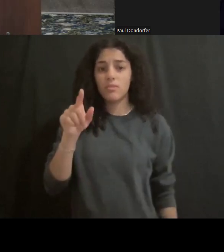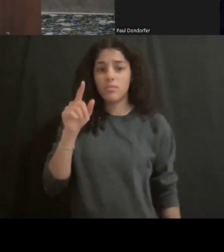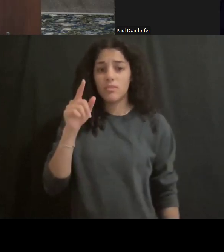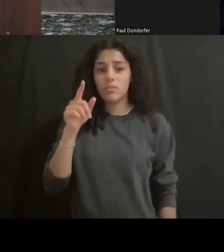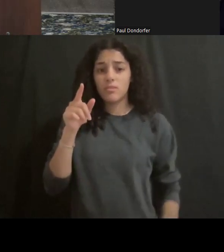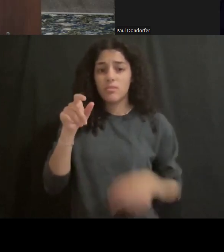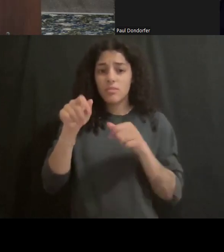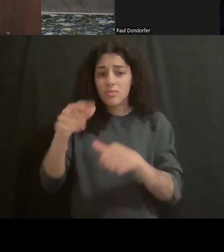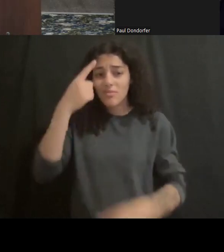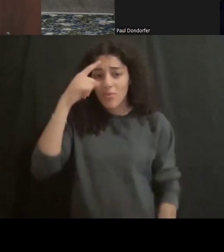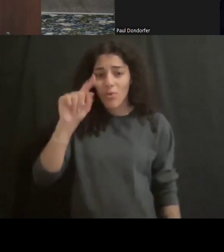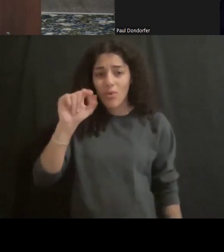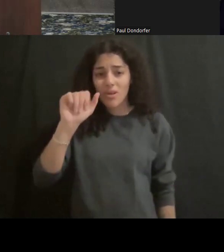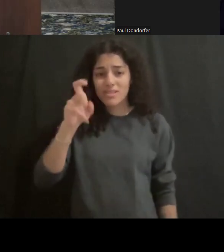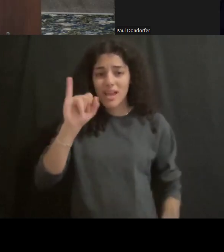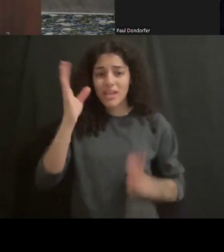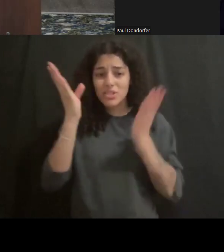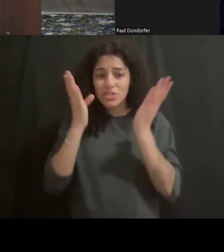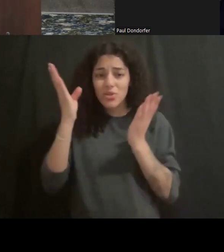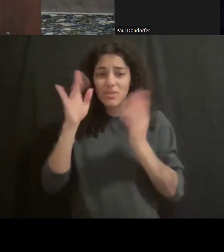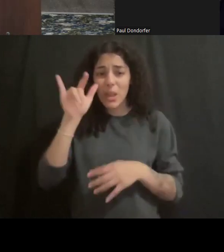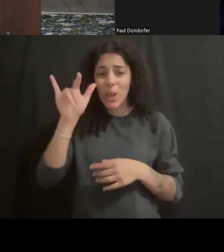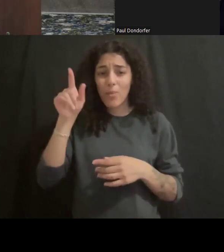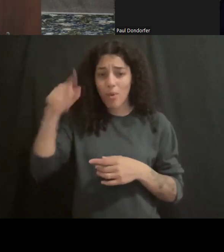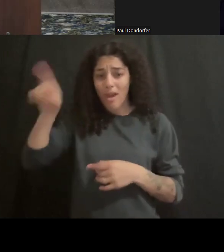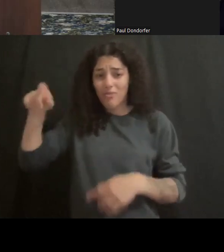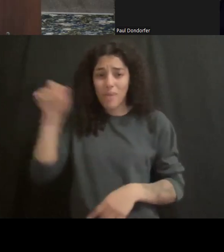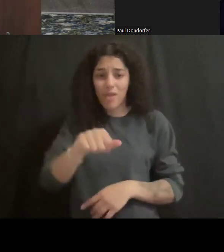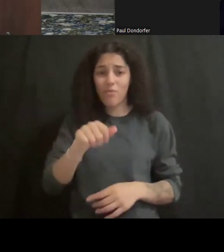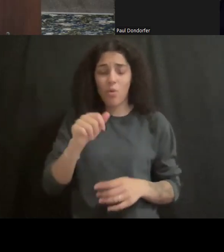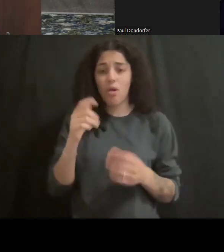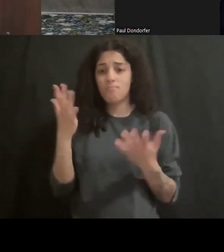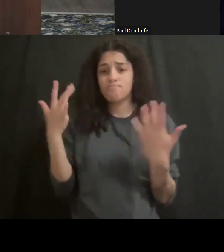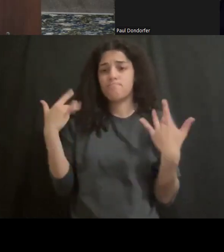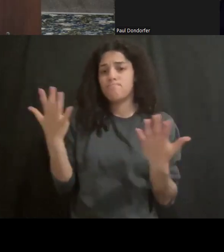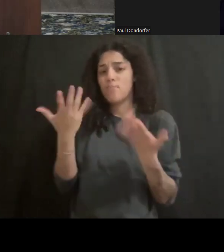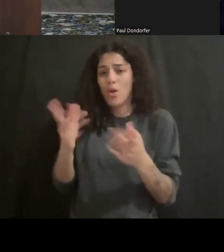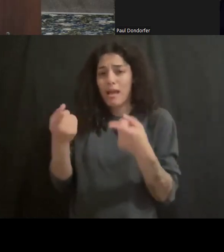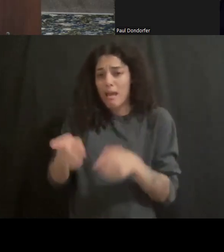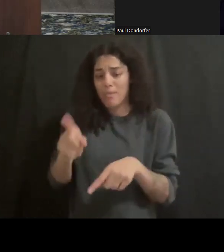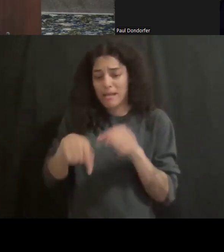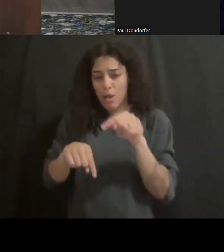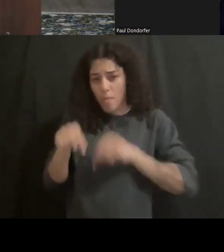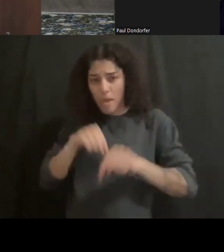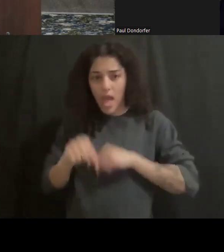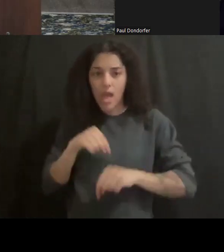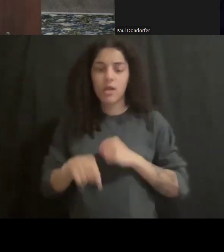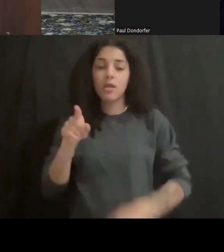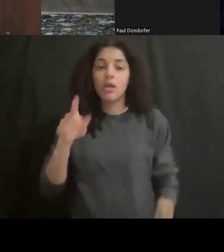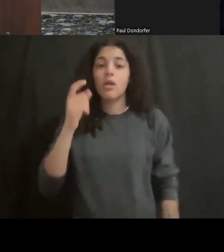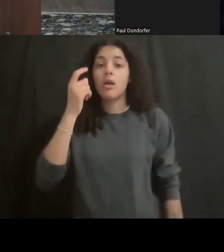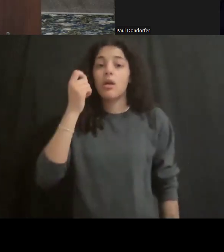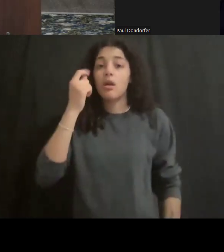uh it's water under the bridge But if the uh the previous county executive told me face to face